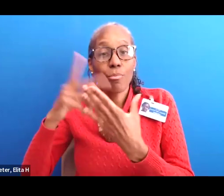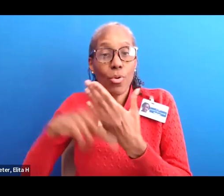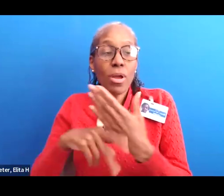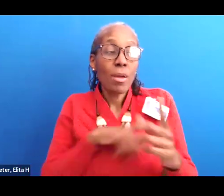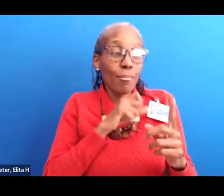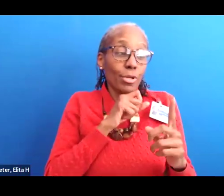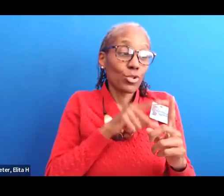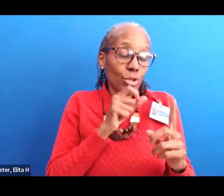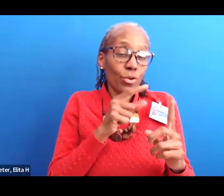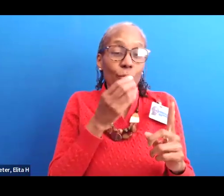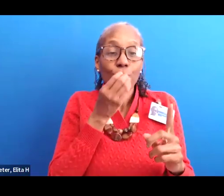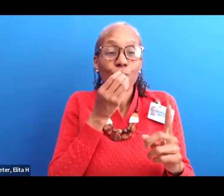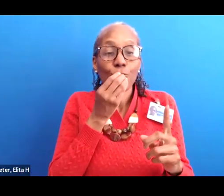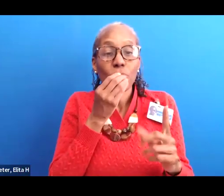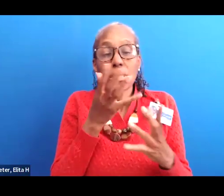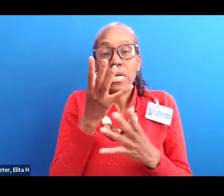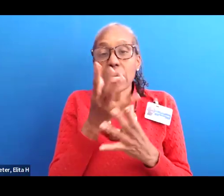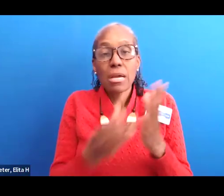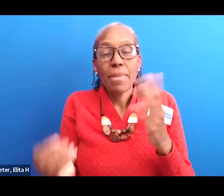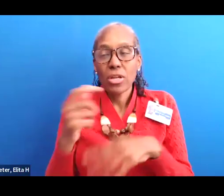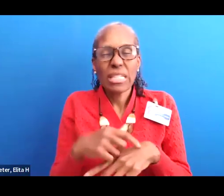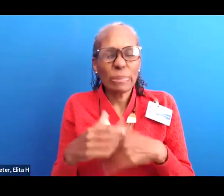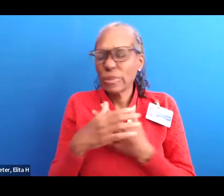foods come out at times when you don't want it to come out.